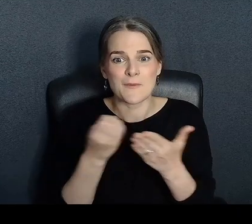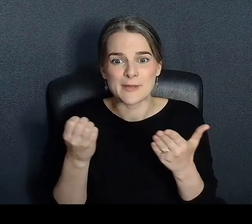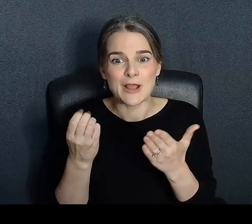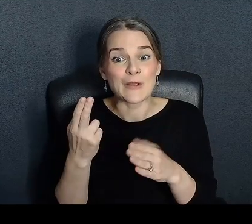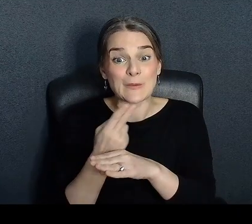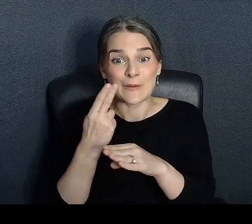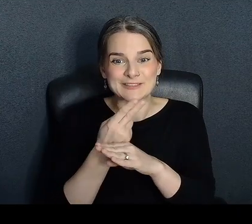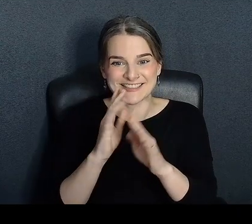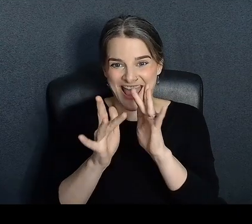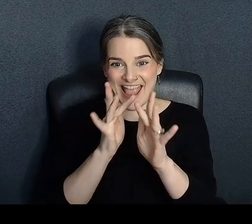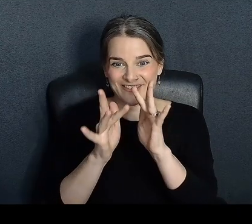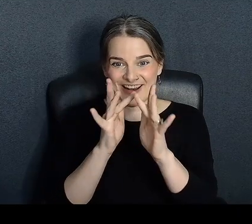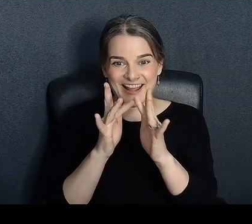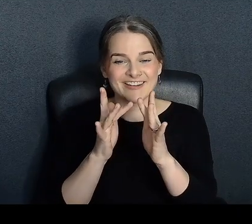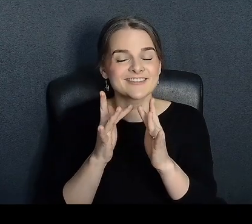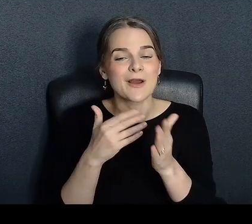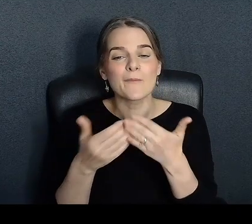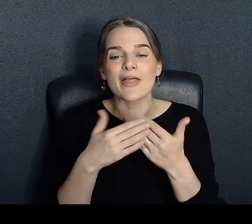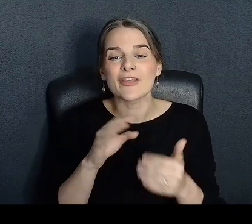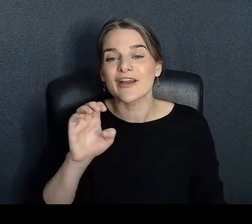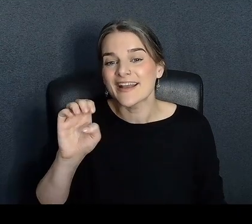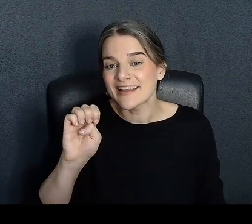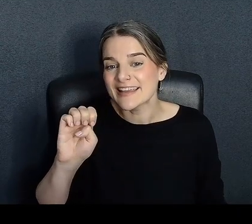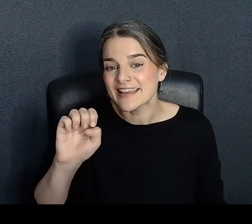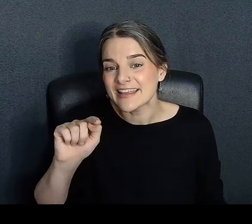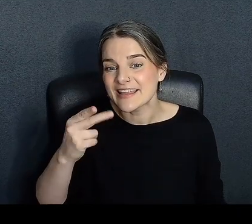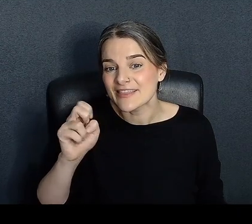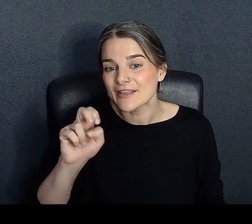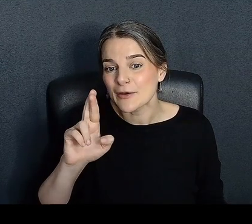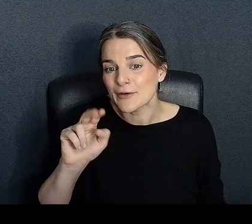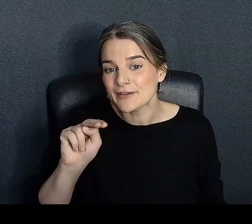So whether it's ethernet or hardwired or Wi-Fi